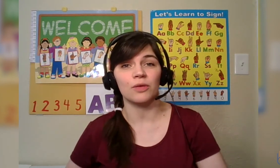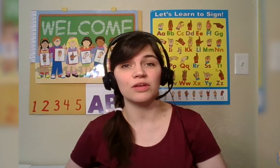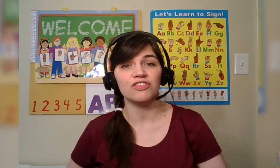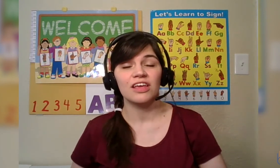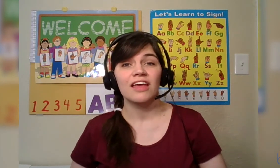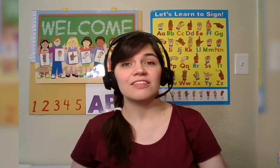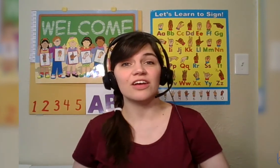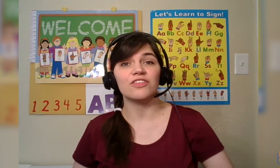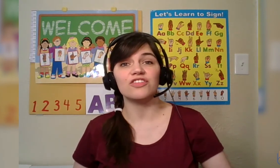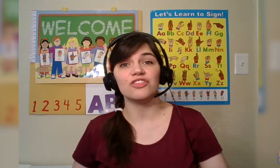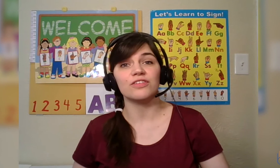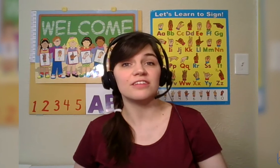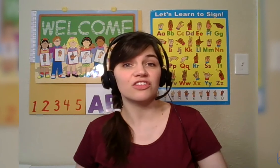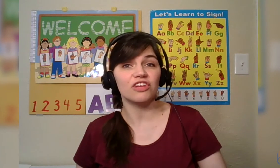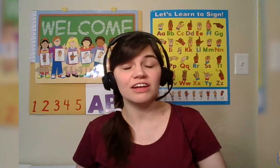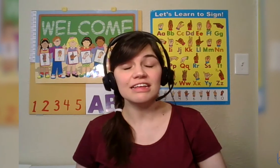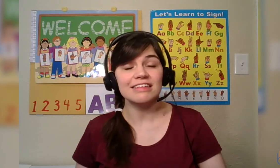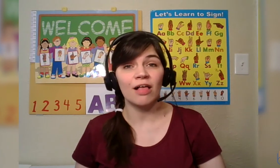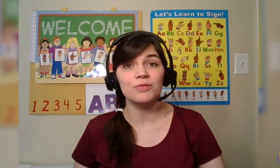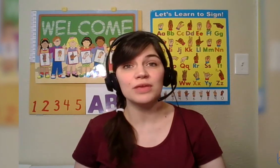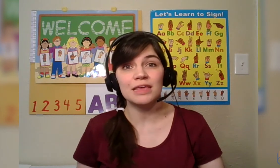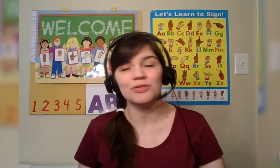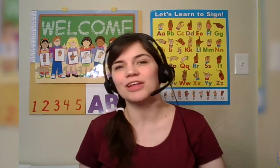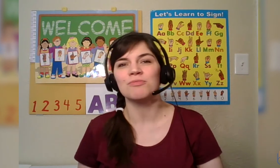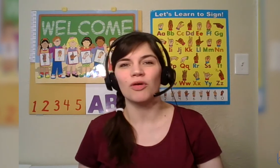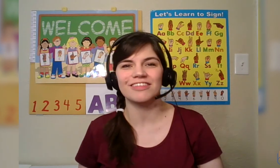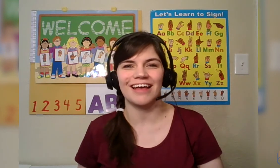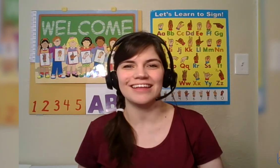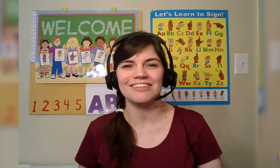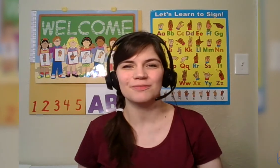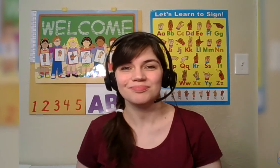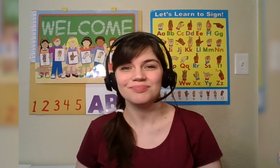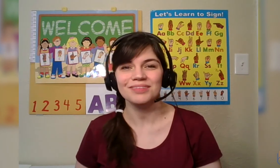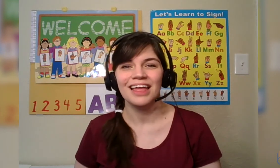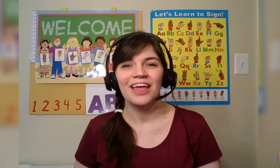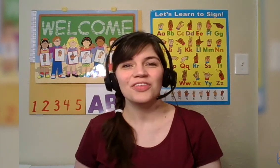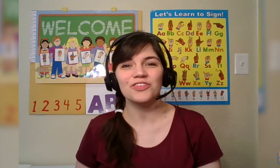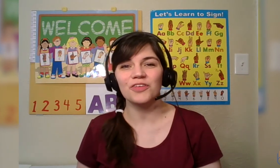Language. There's a children's dictionary to help you keep learning more signs. There's also